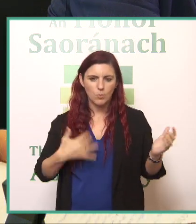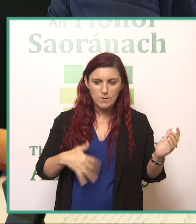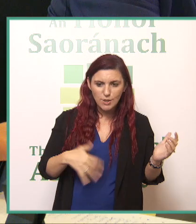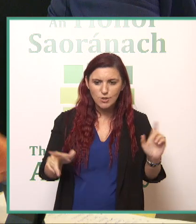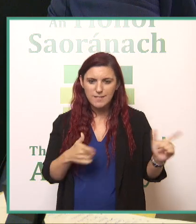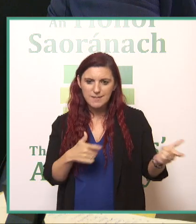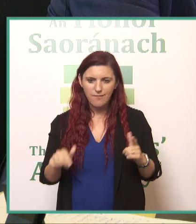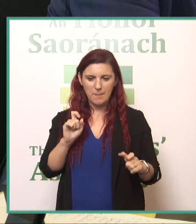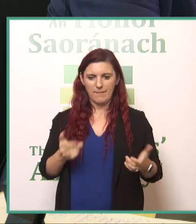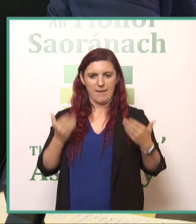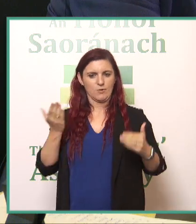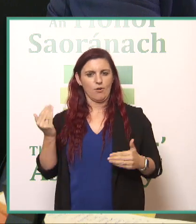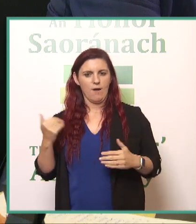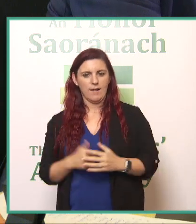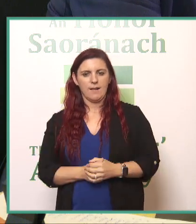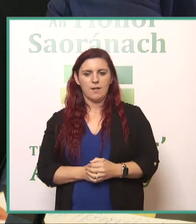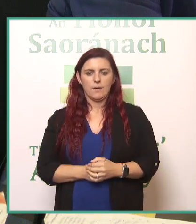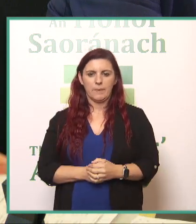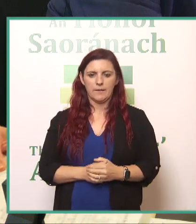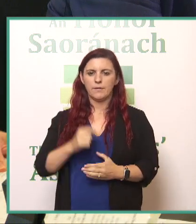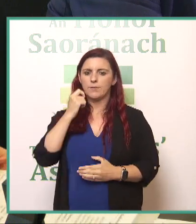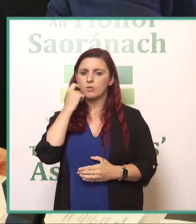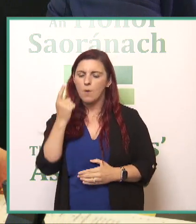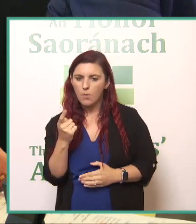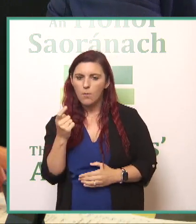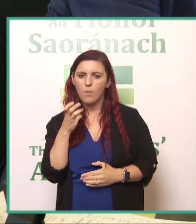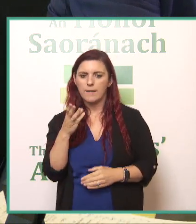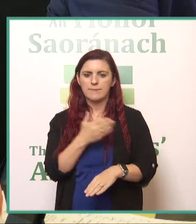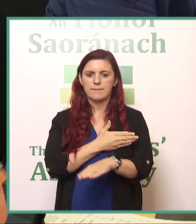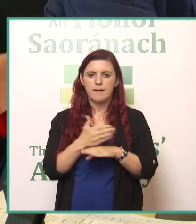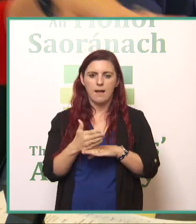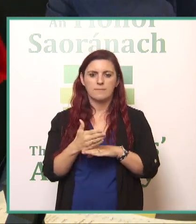a lift as well and tomorrow tomorrow we're going to start with the plenary the kind of